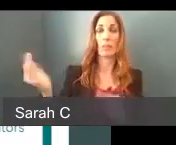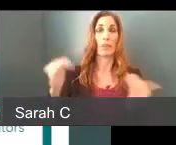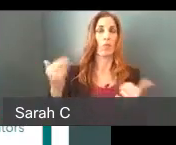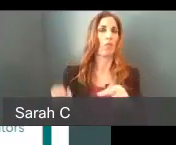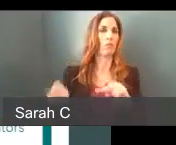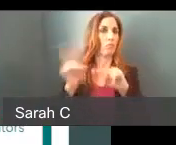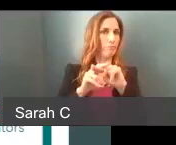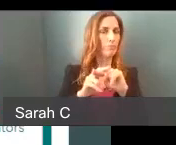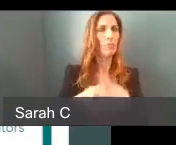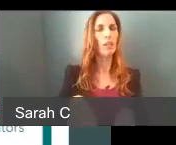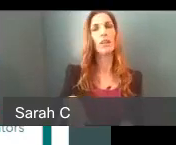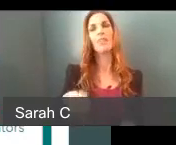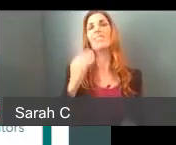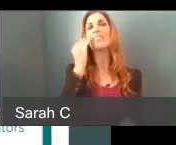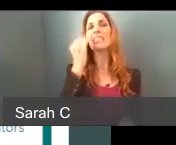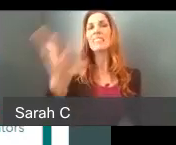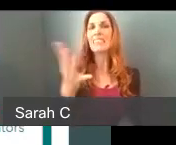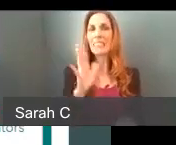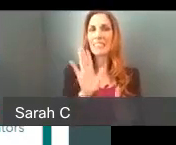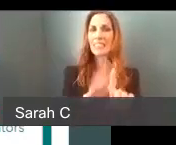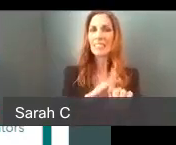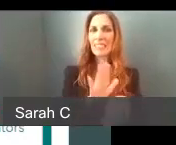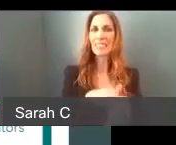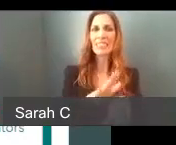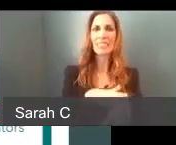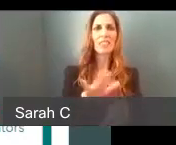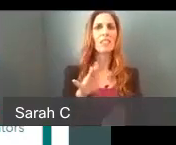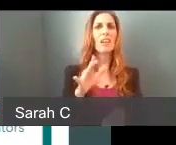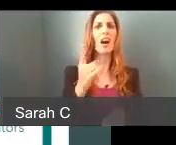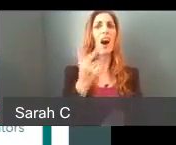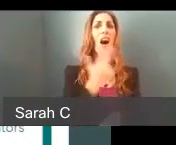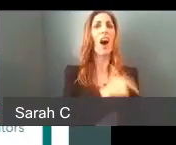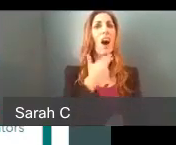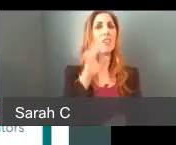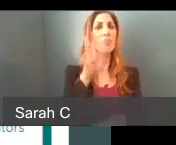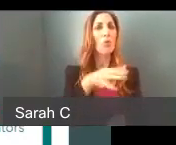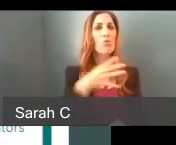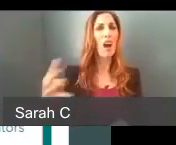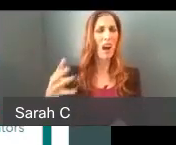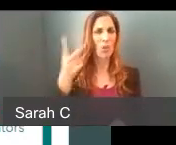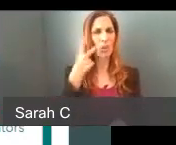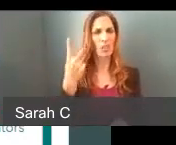to just point out there's a little blip on our hospital graphic which you can see yesterday